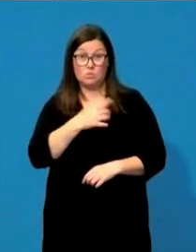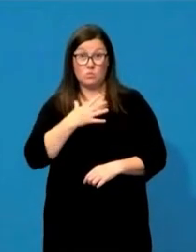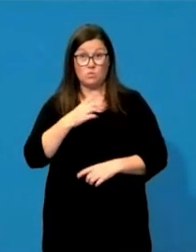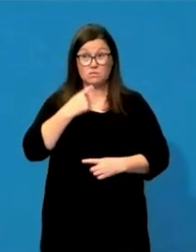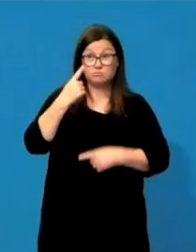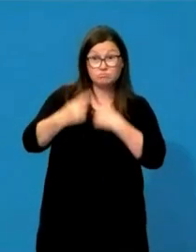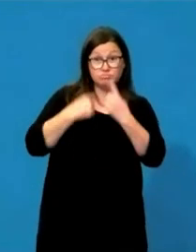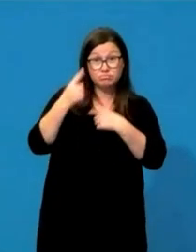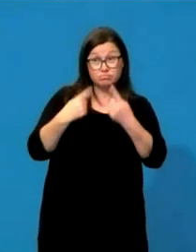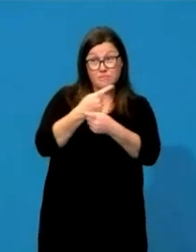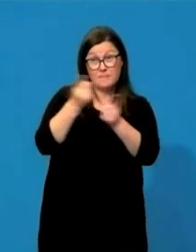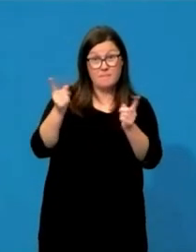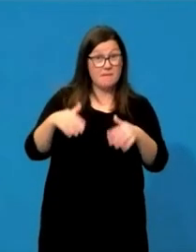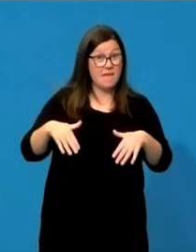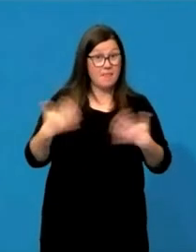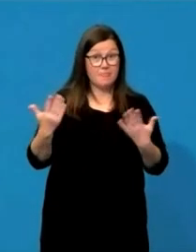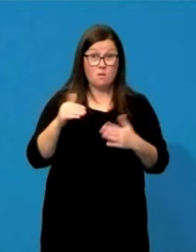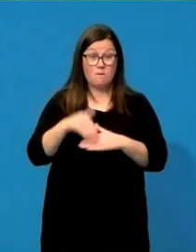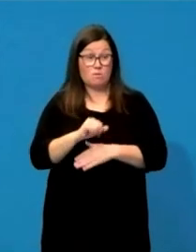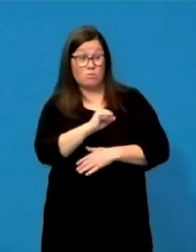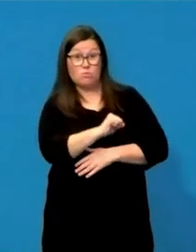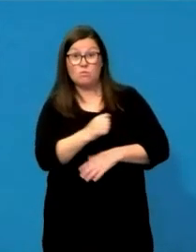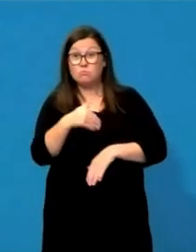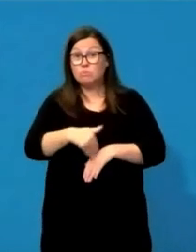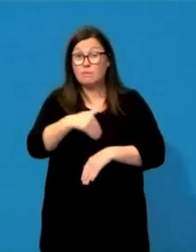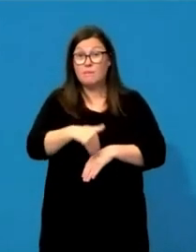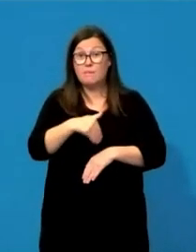you? RONITA JACKAMARRA: Yes.